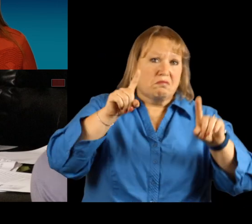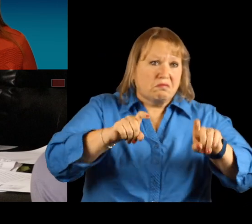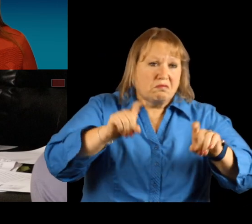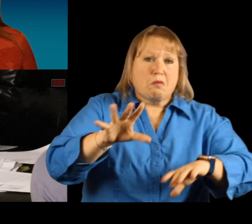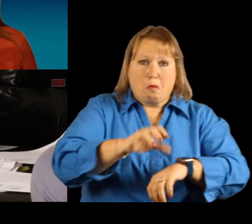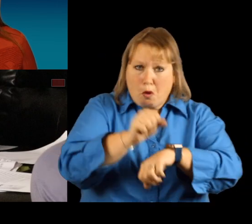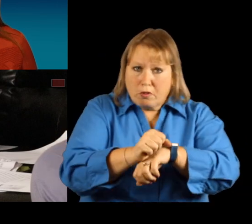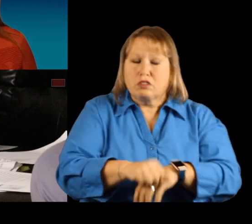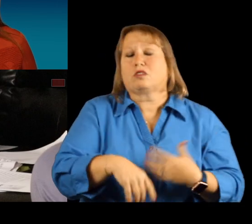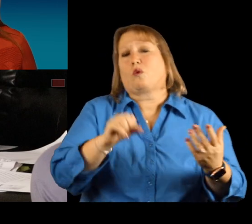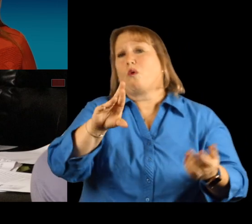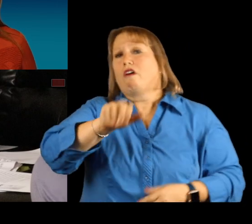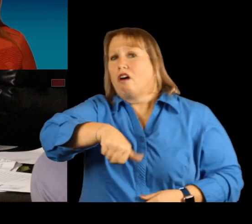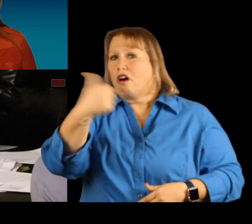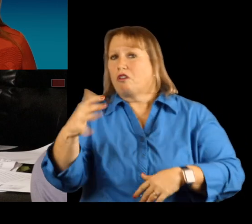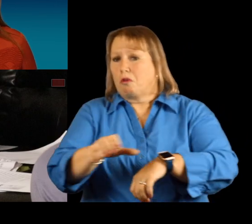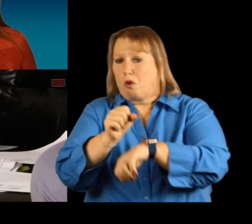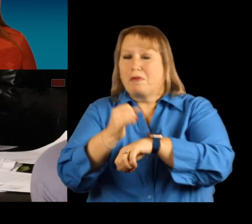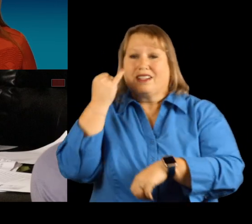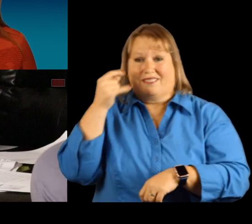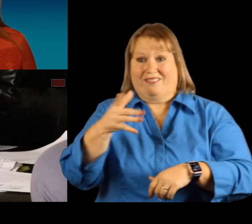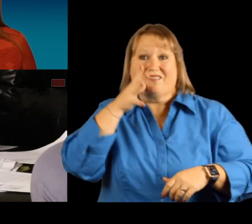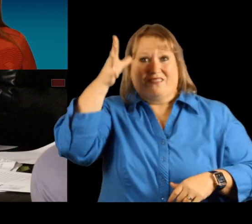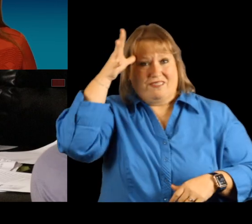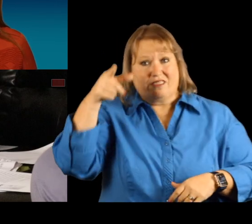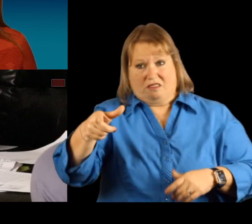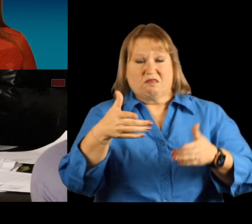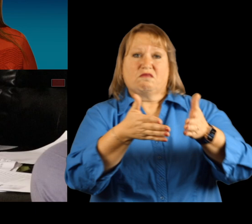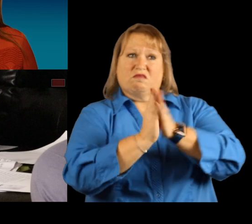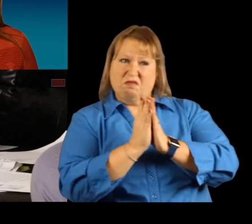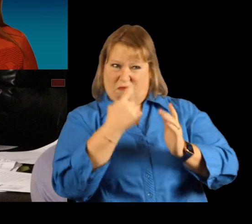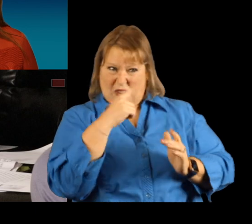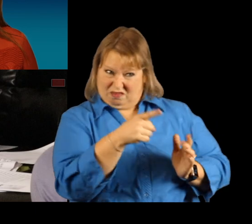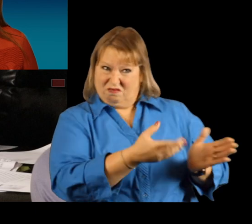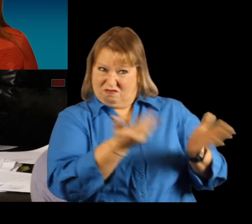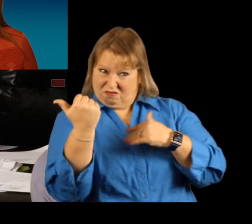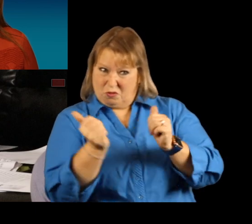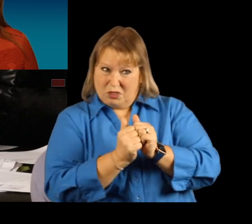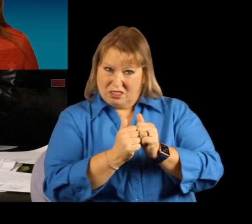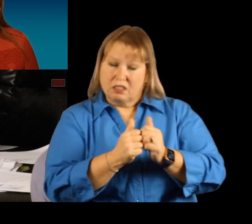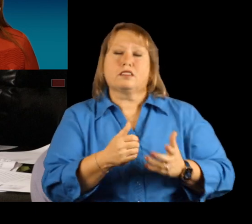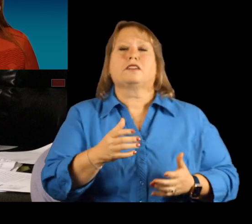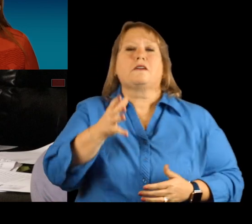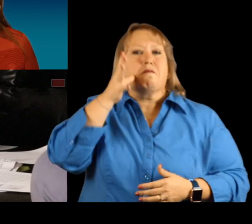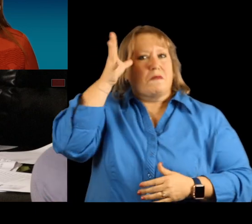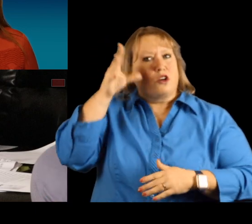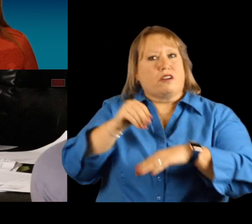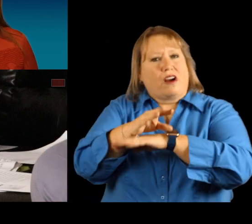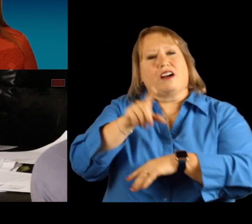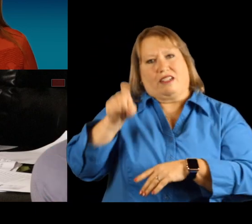and or other appointments when requested by the family. A Parent Advisor may need to explain medical